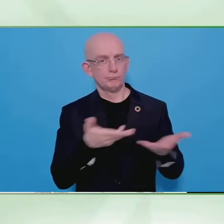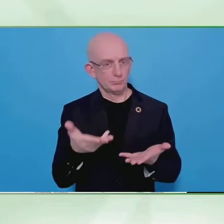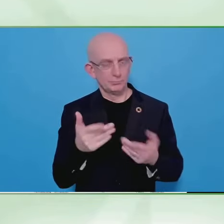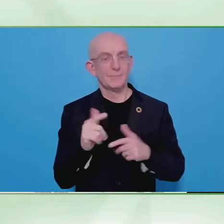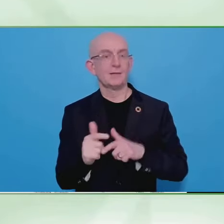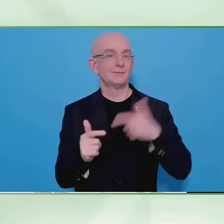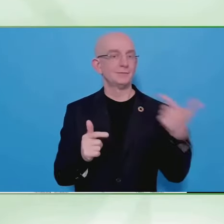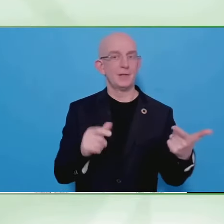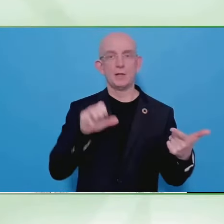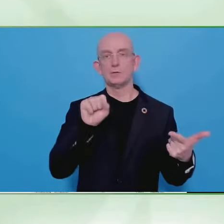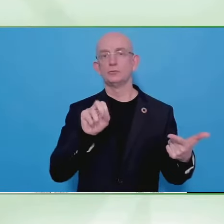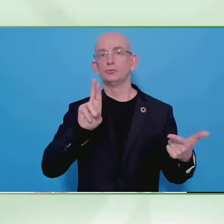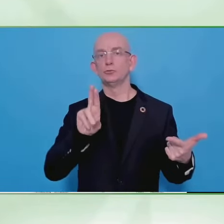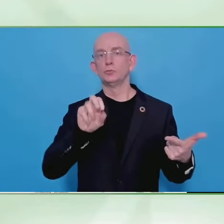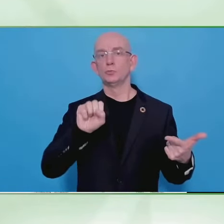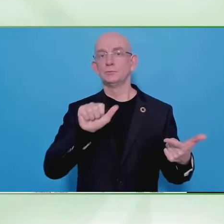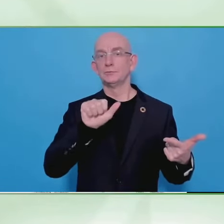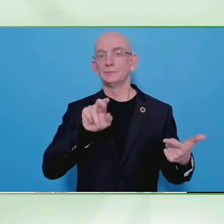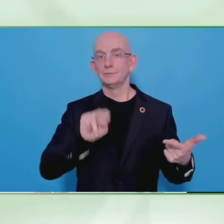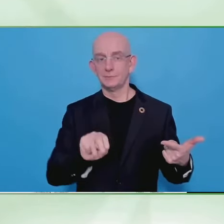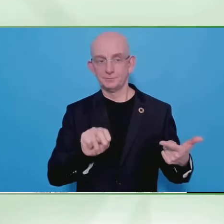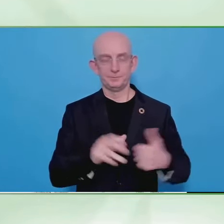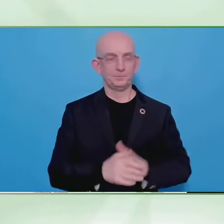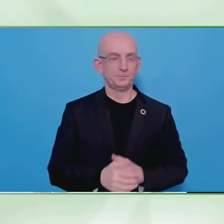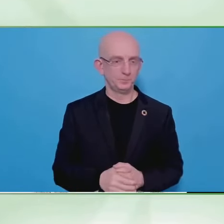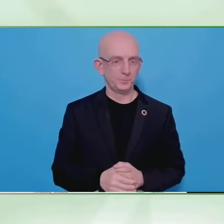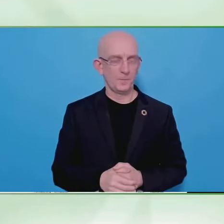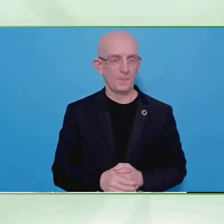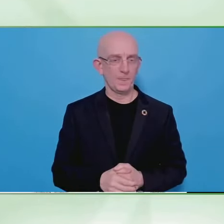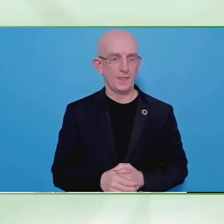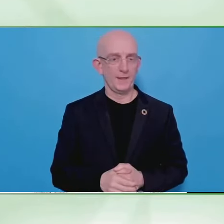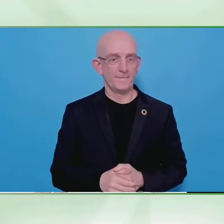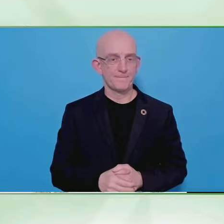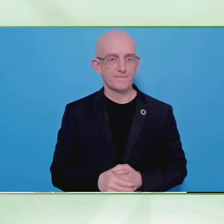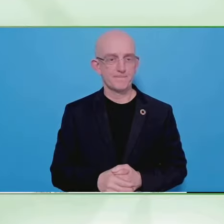Billion Strong and I'm very happy to be here.